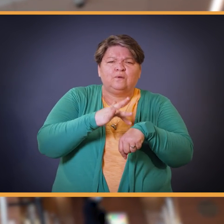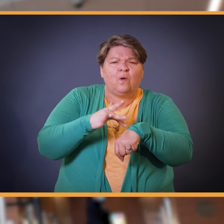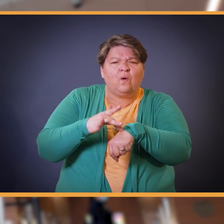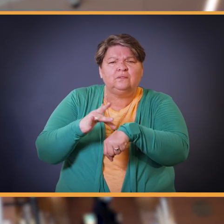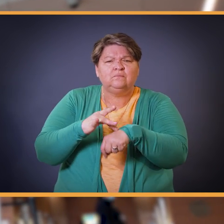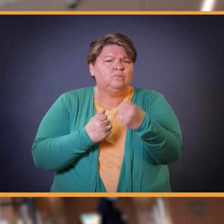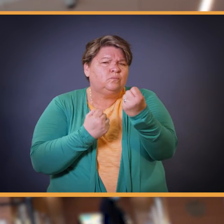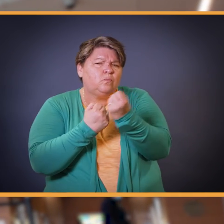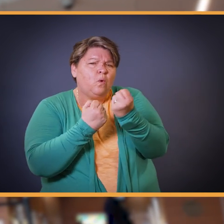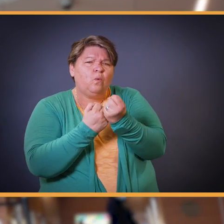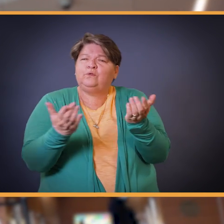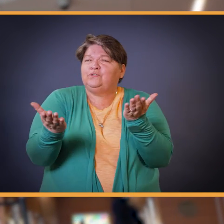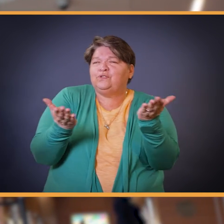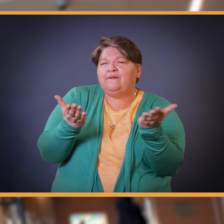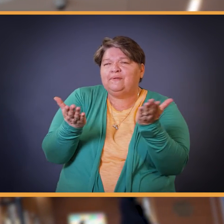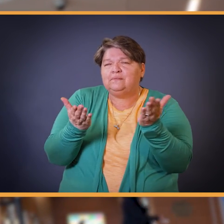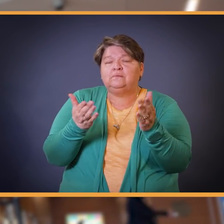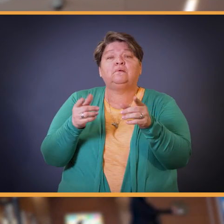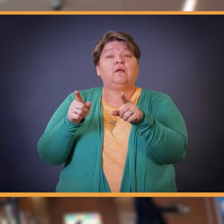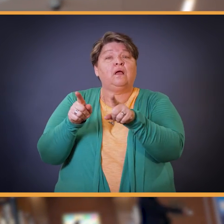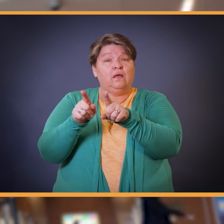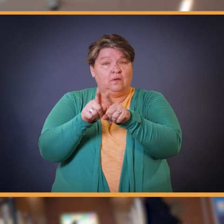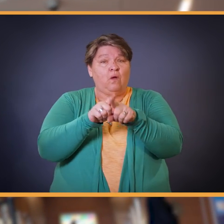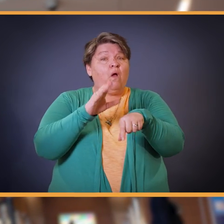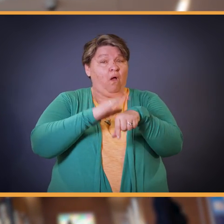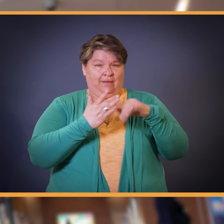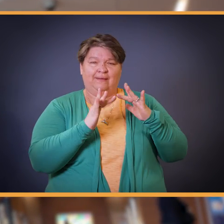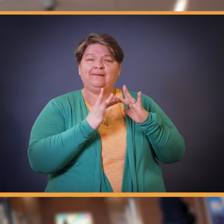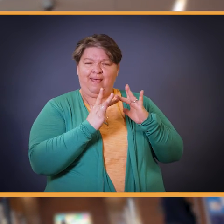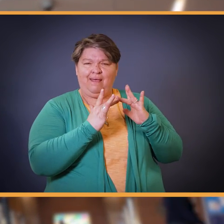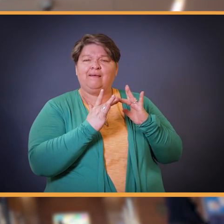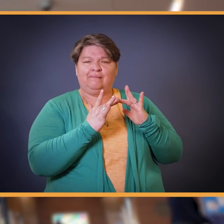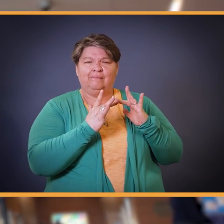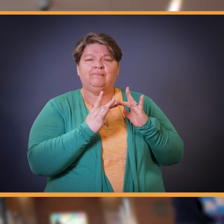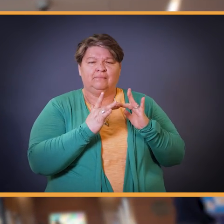or on the Resources and Support Services page on Dana farber.org.